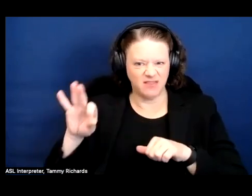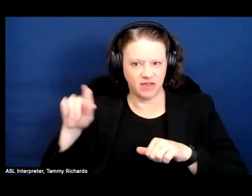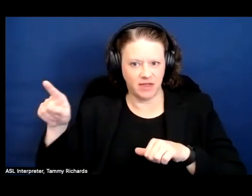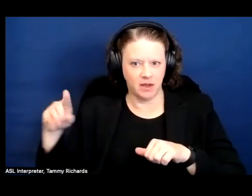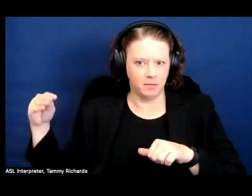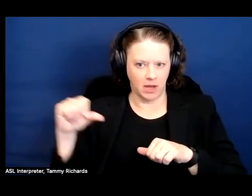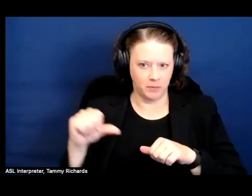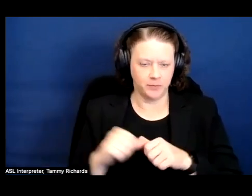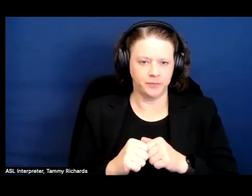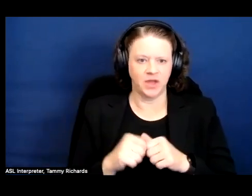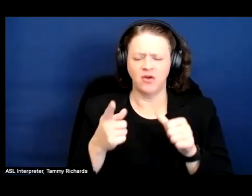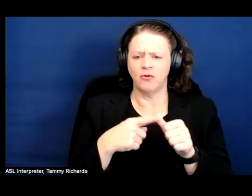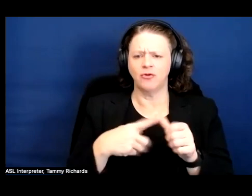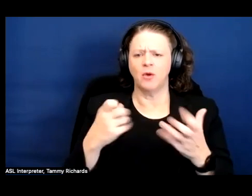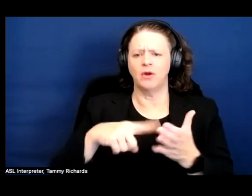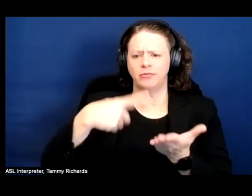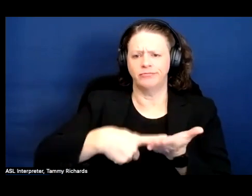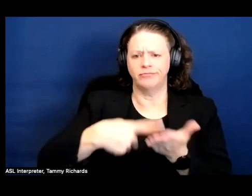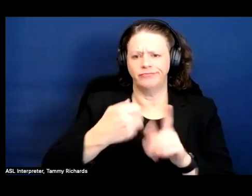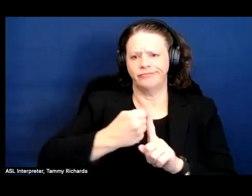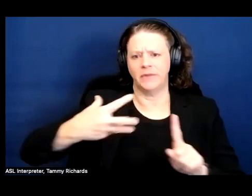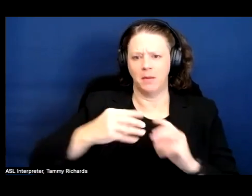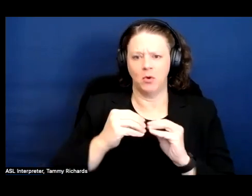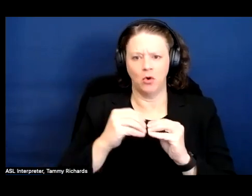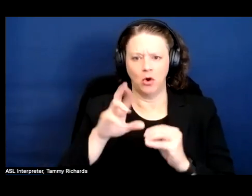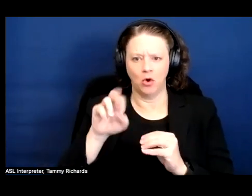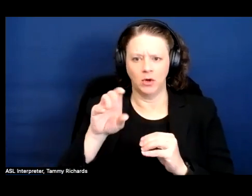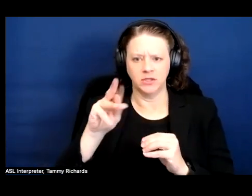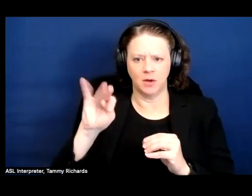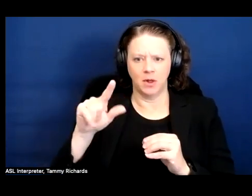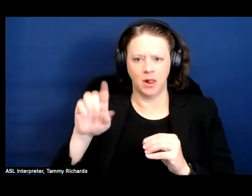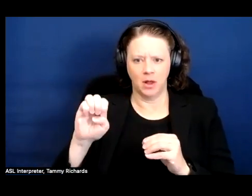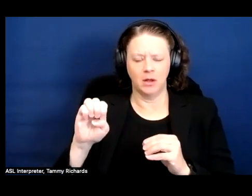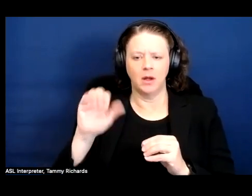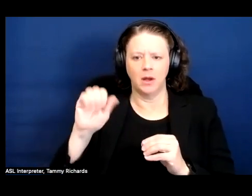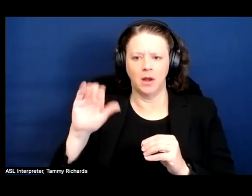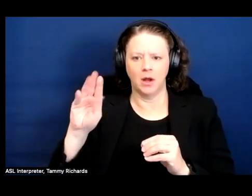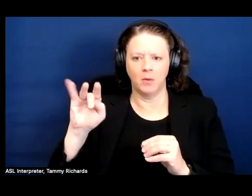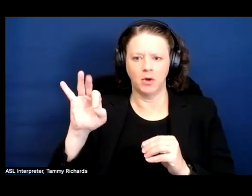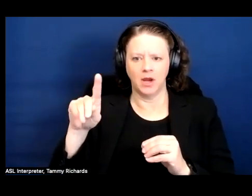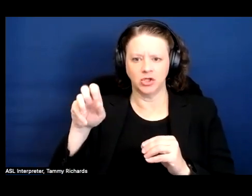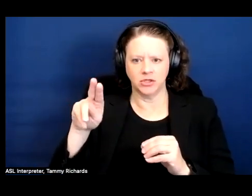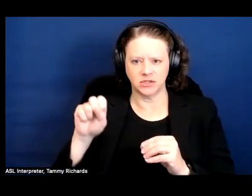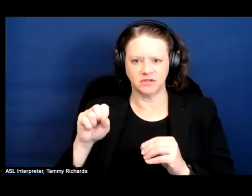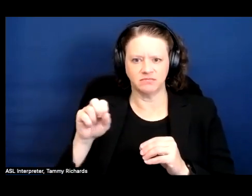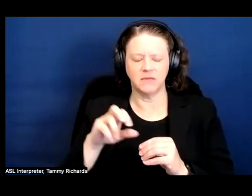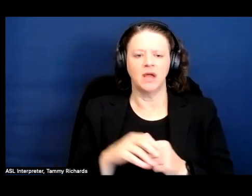Housing provider can impose reasonable conditions on the presence of an assistance animal.